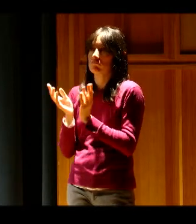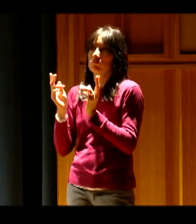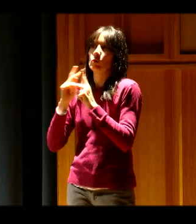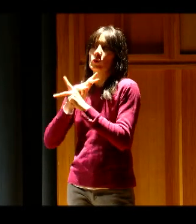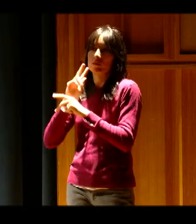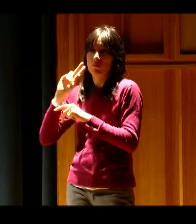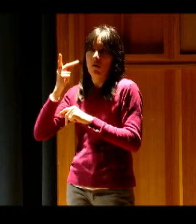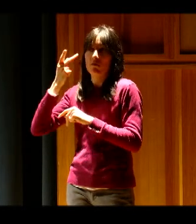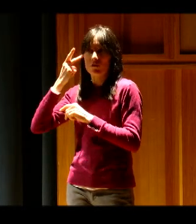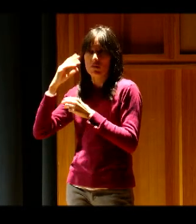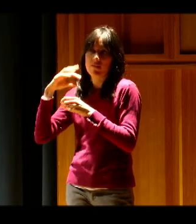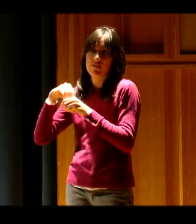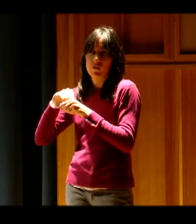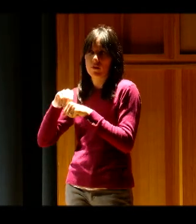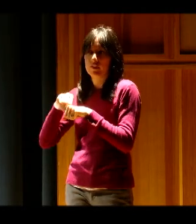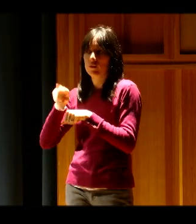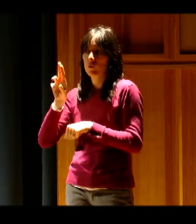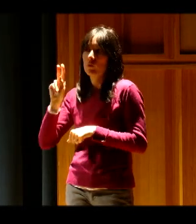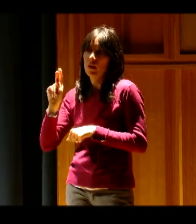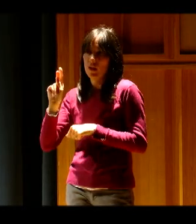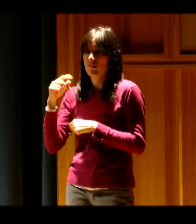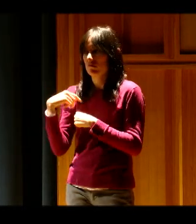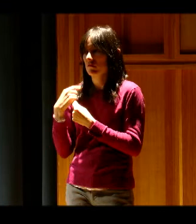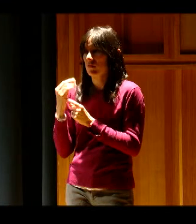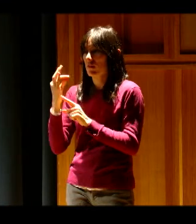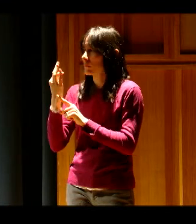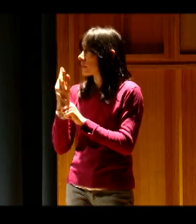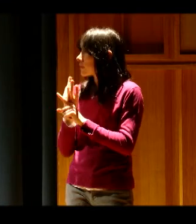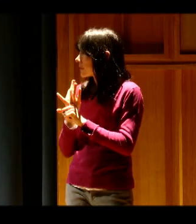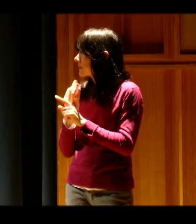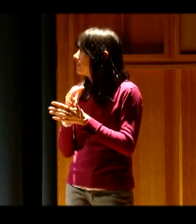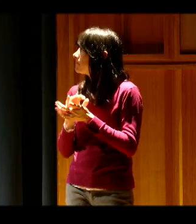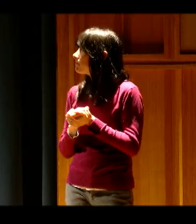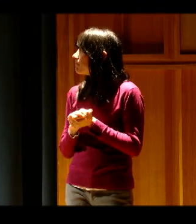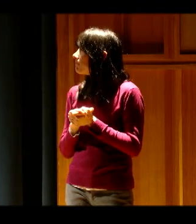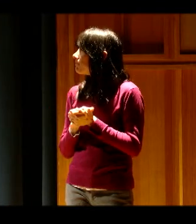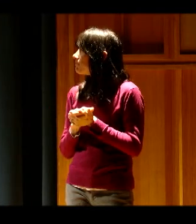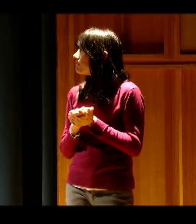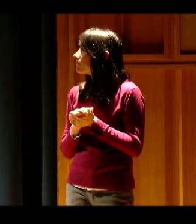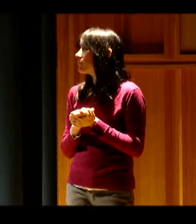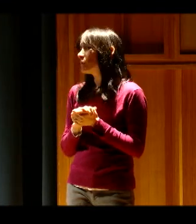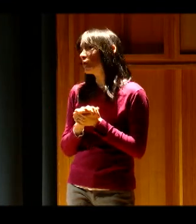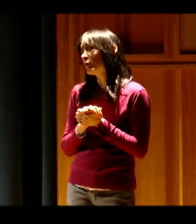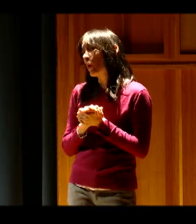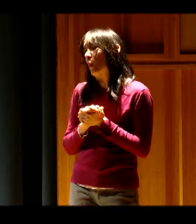So what next? We're now in the last four years of this program with the Arts Council.